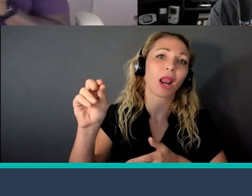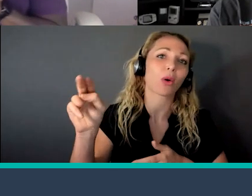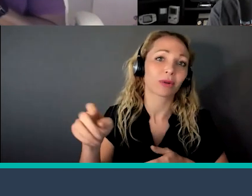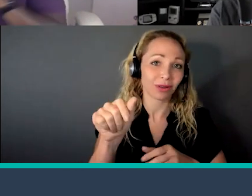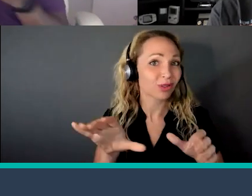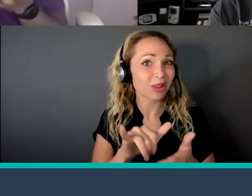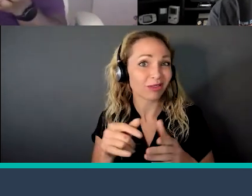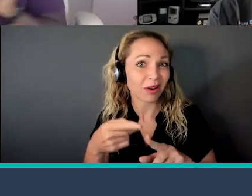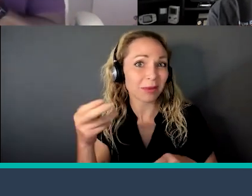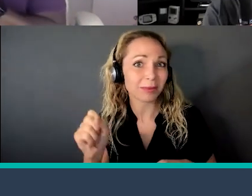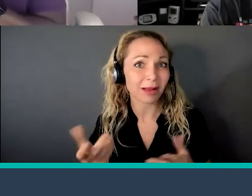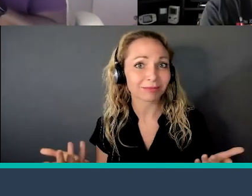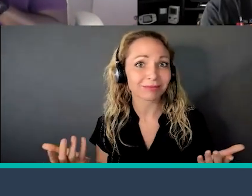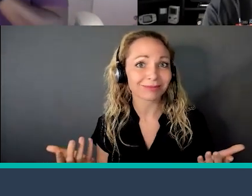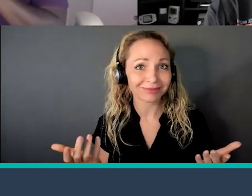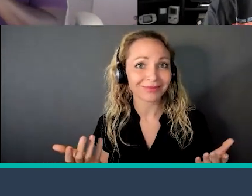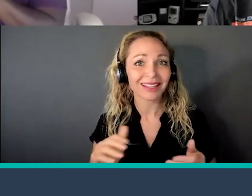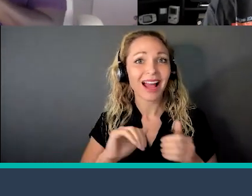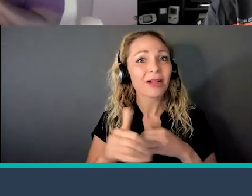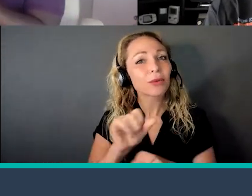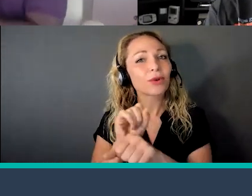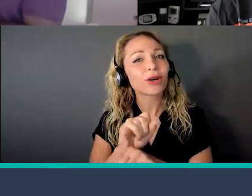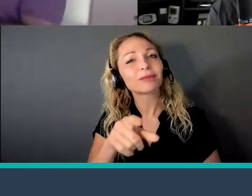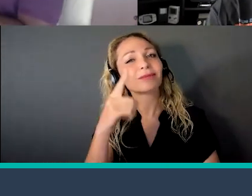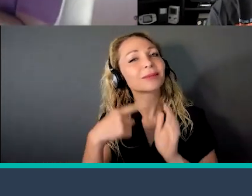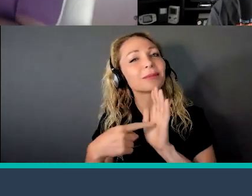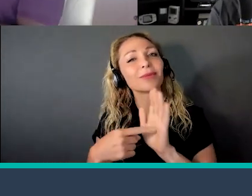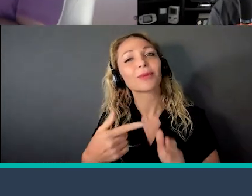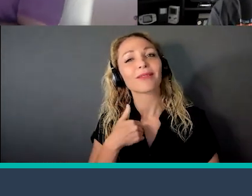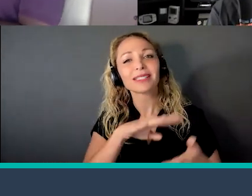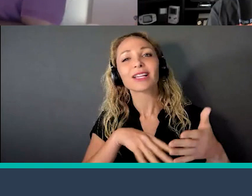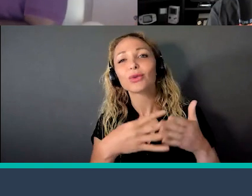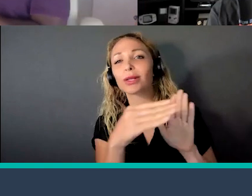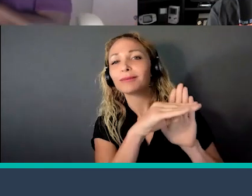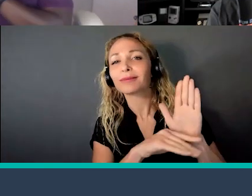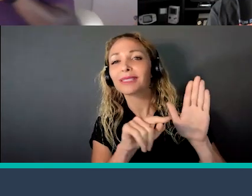THE WAY THAT WORKS AND LIKE A SCHEDULED TAB FROM